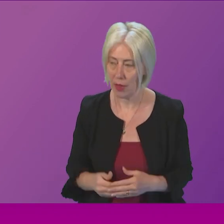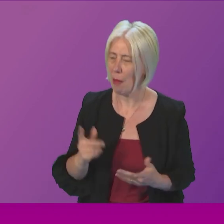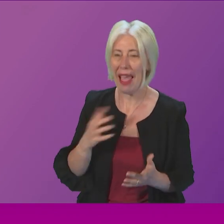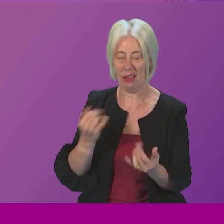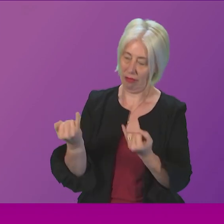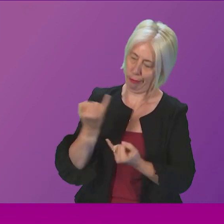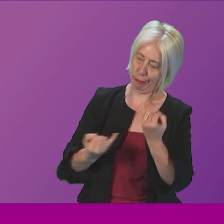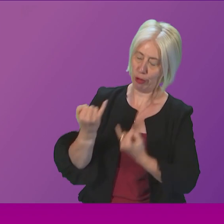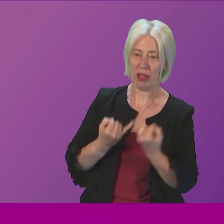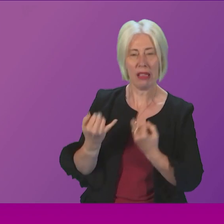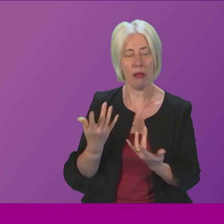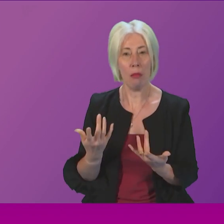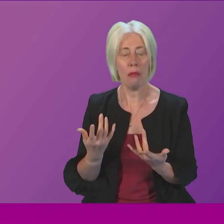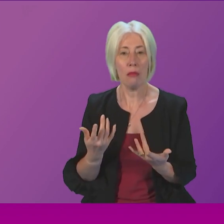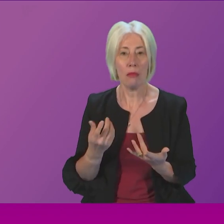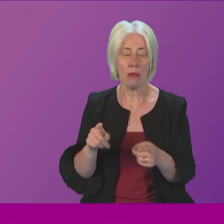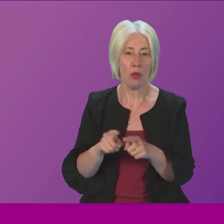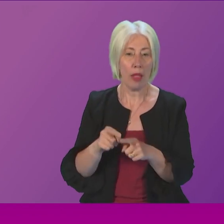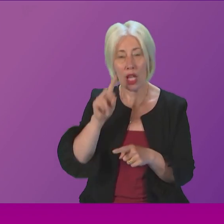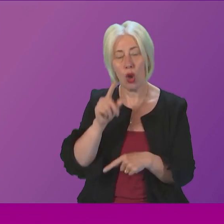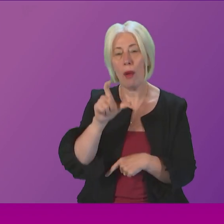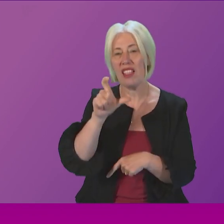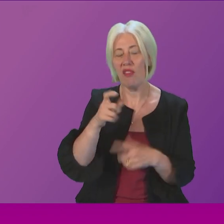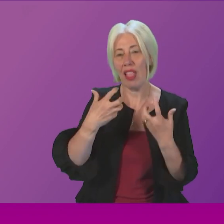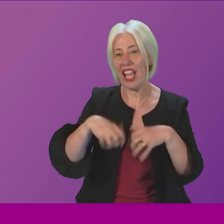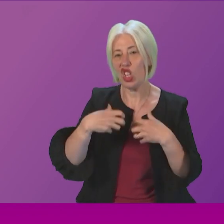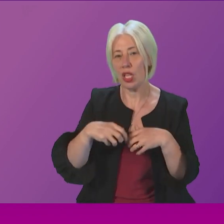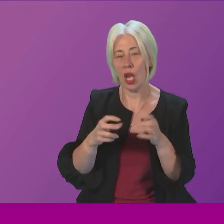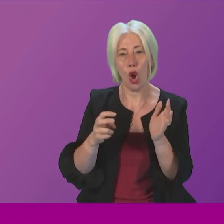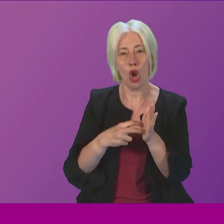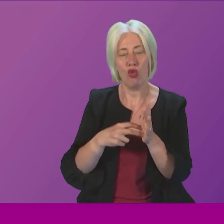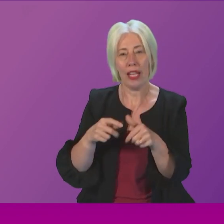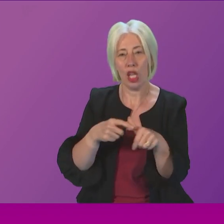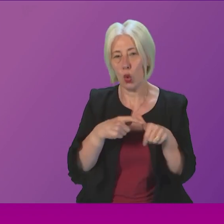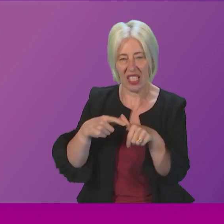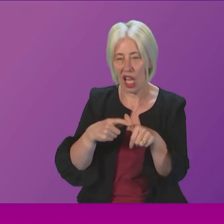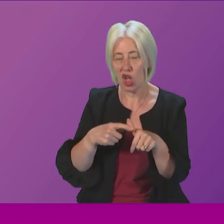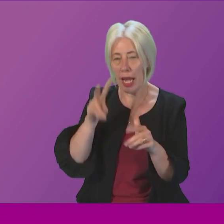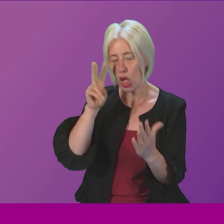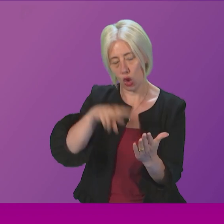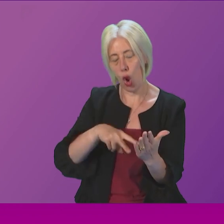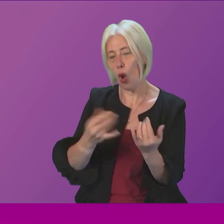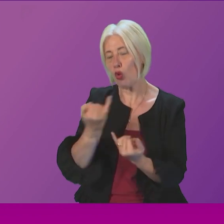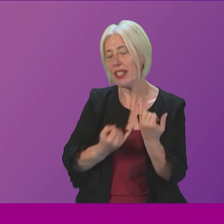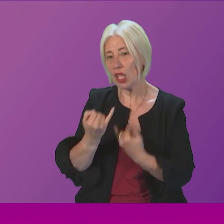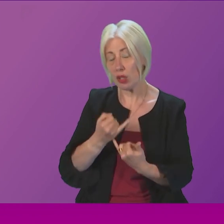is accurate. On the criticisms from the Civil Engineering Contractors Association—which I have seen—I take them very seriously.